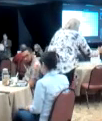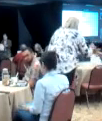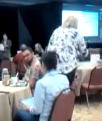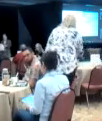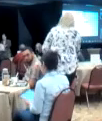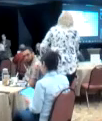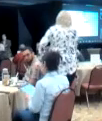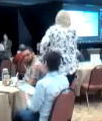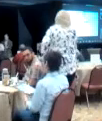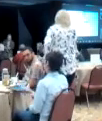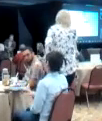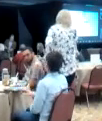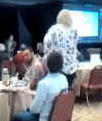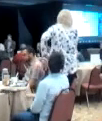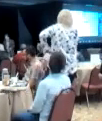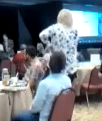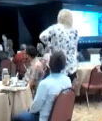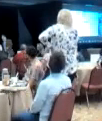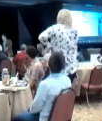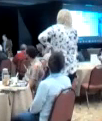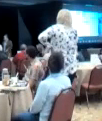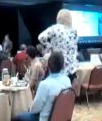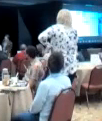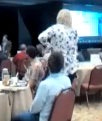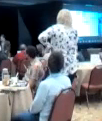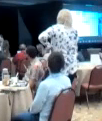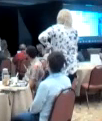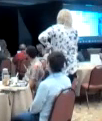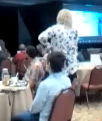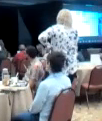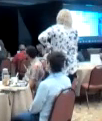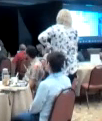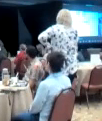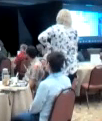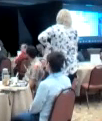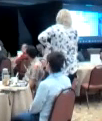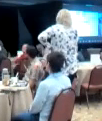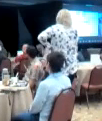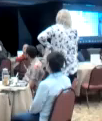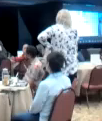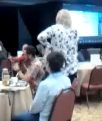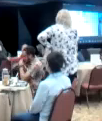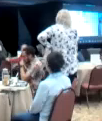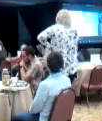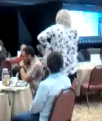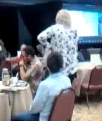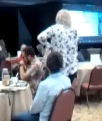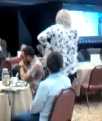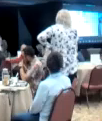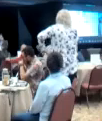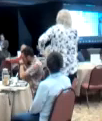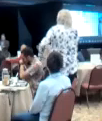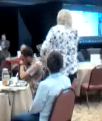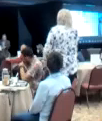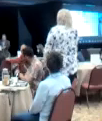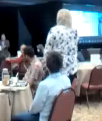questions virtually?